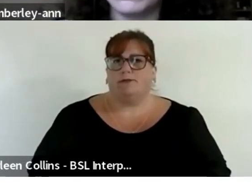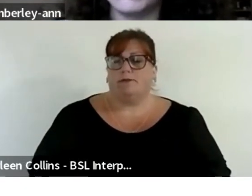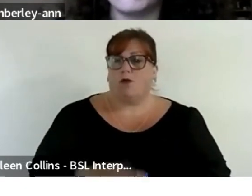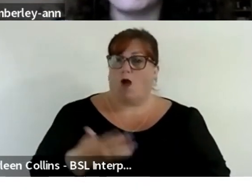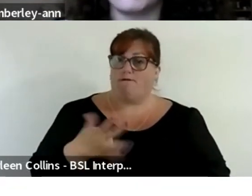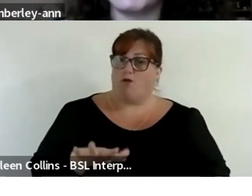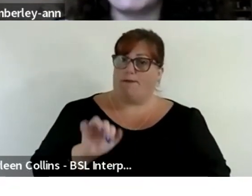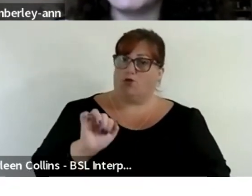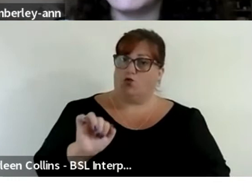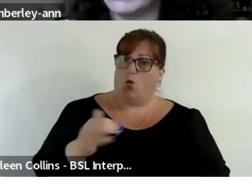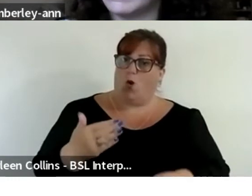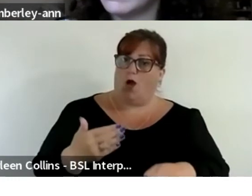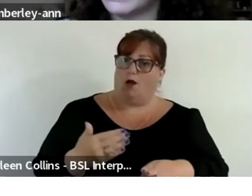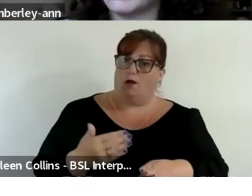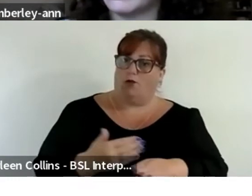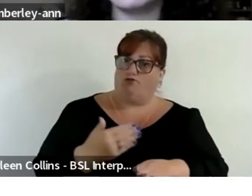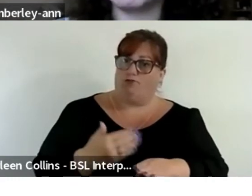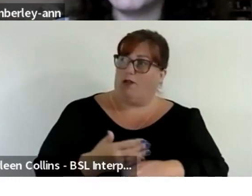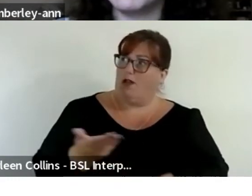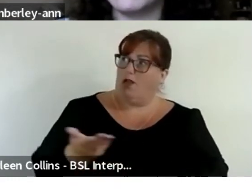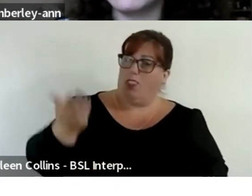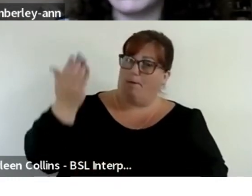manage your epilepsy and the support that is available?